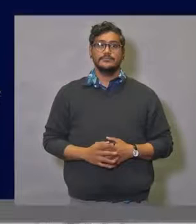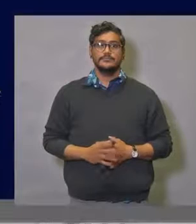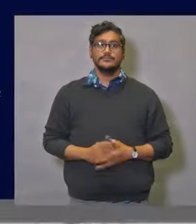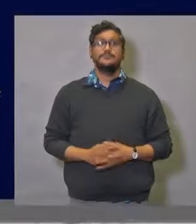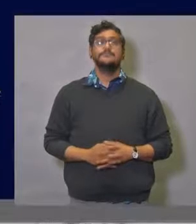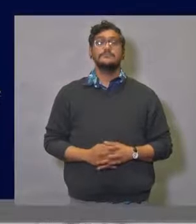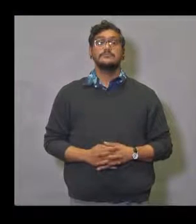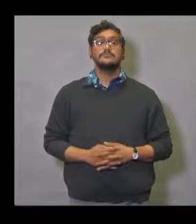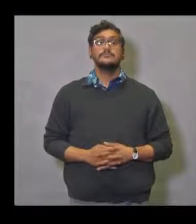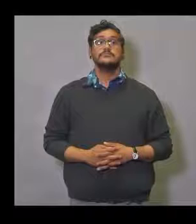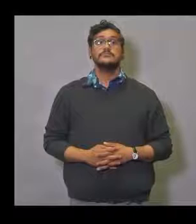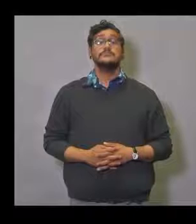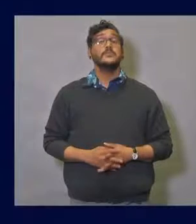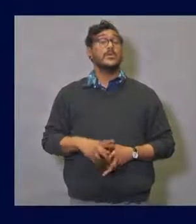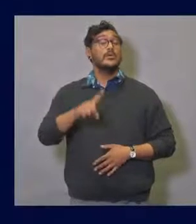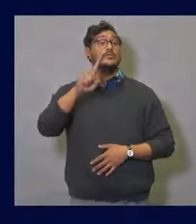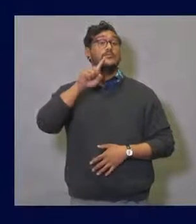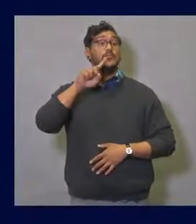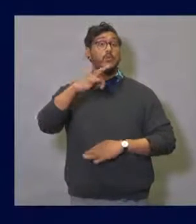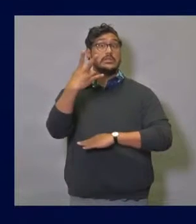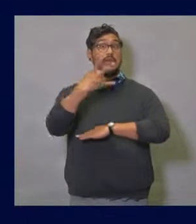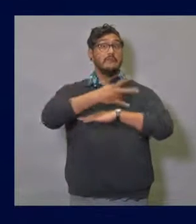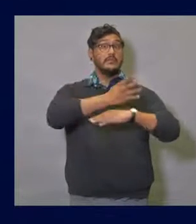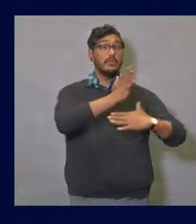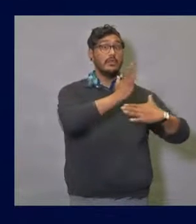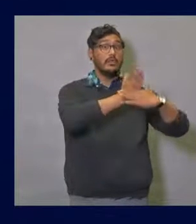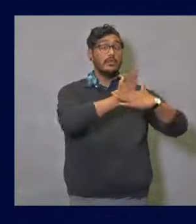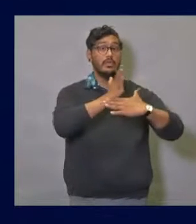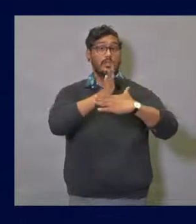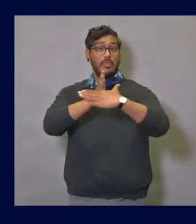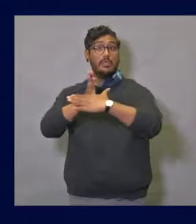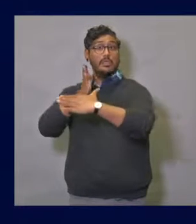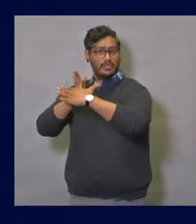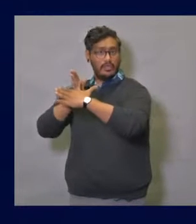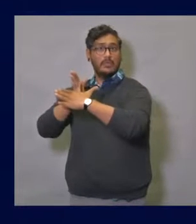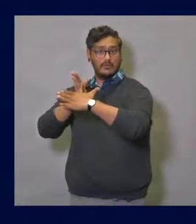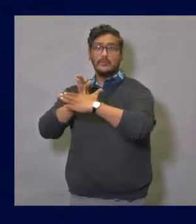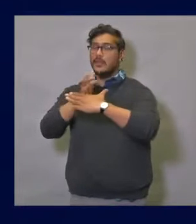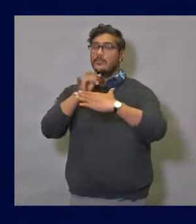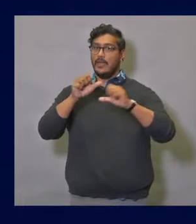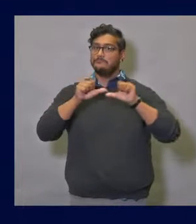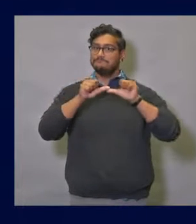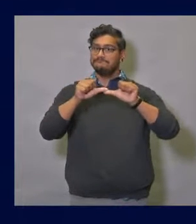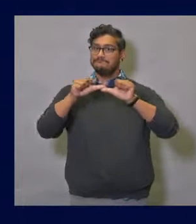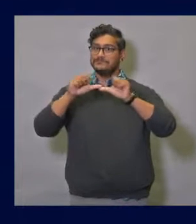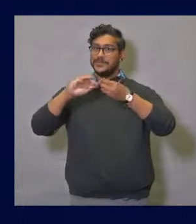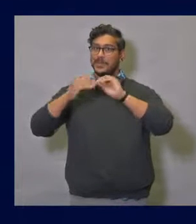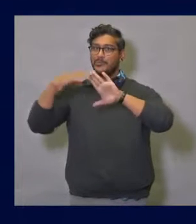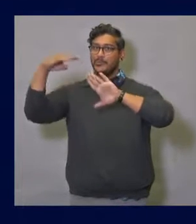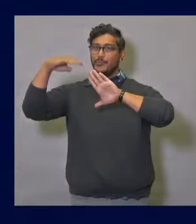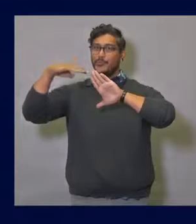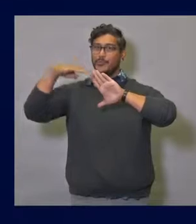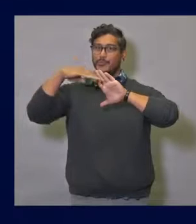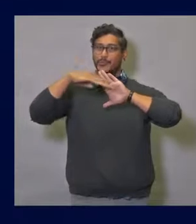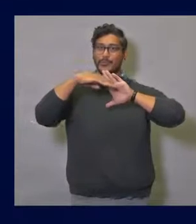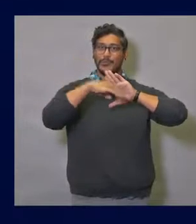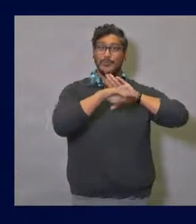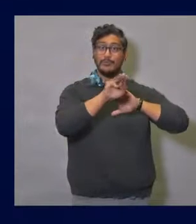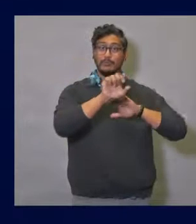CONDADO DE LOS ÁNGELES. LA TASA